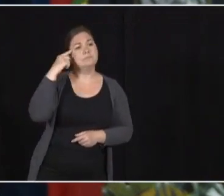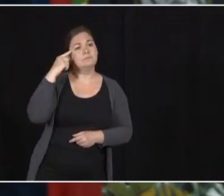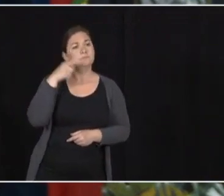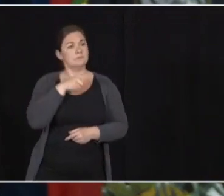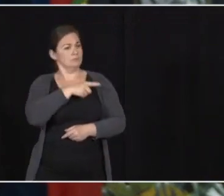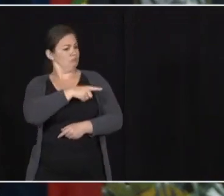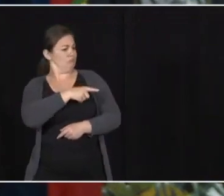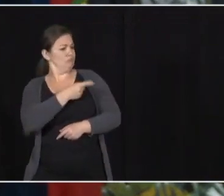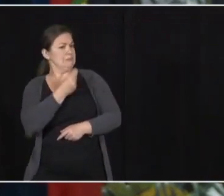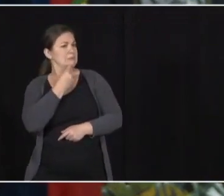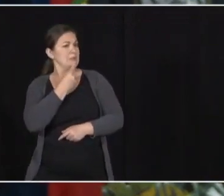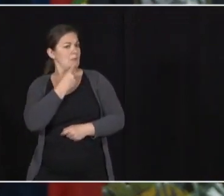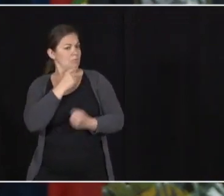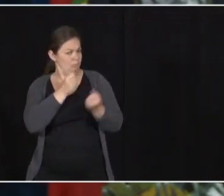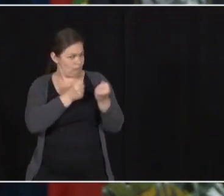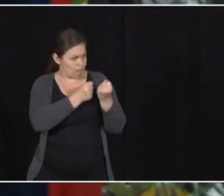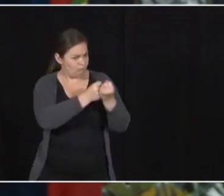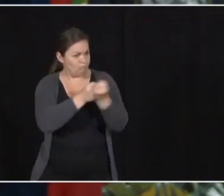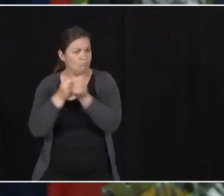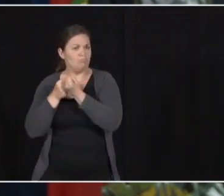Premier, you said you will stand by your Minister of long-term care.